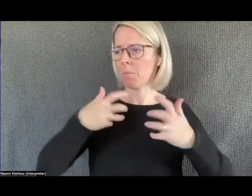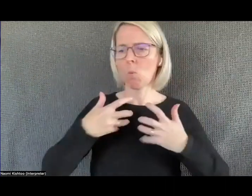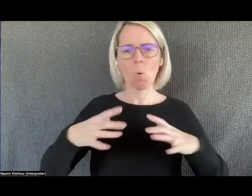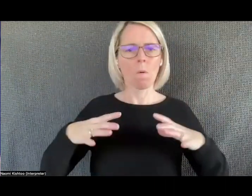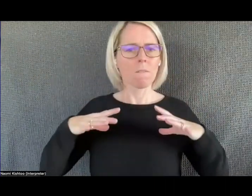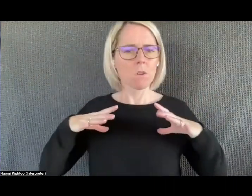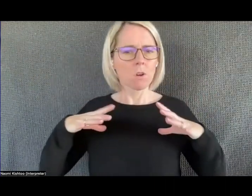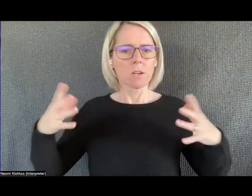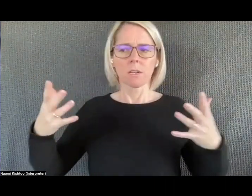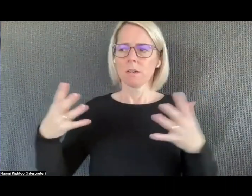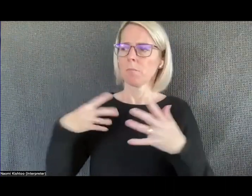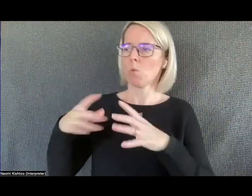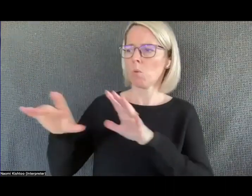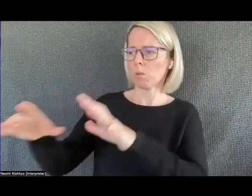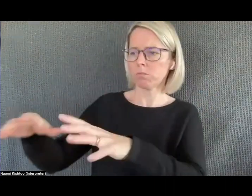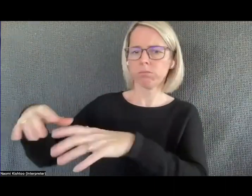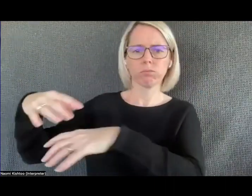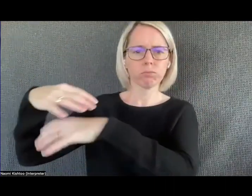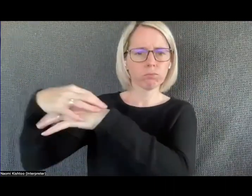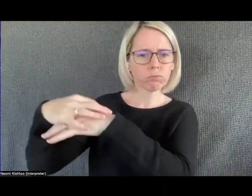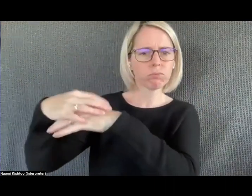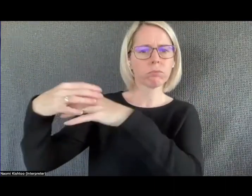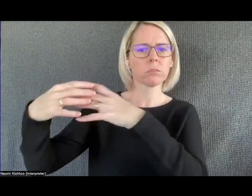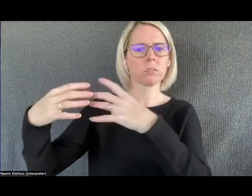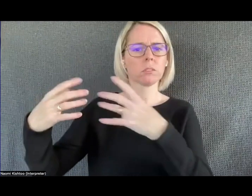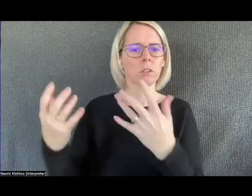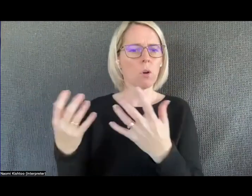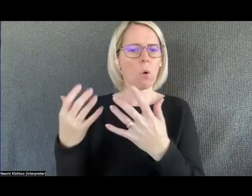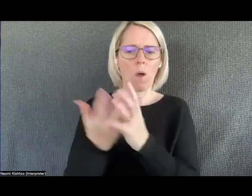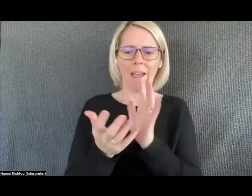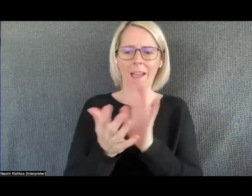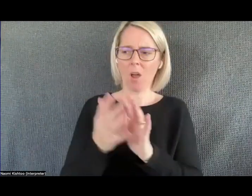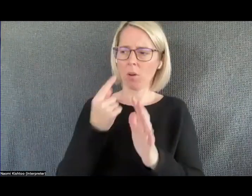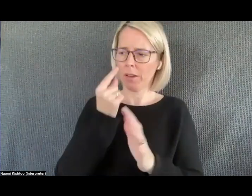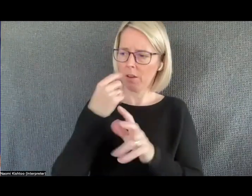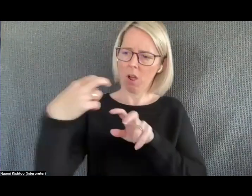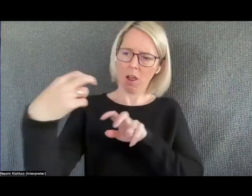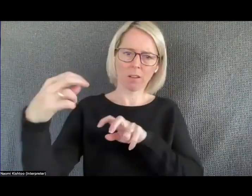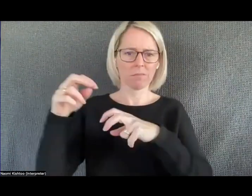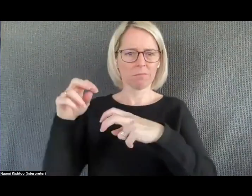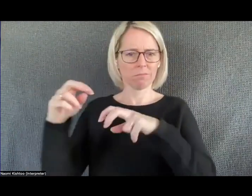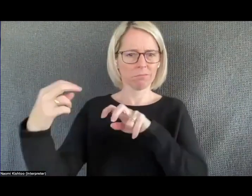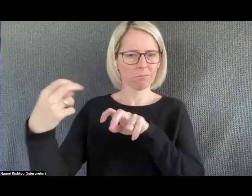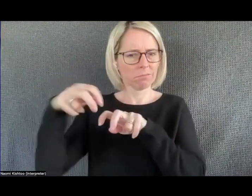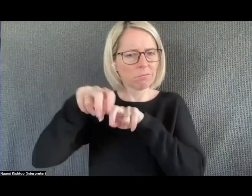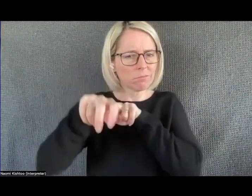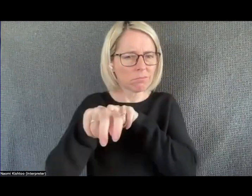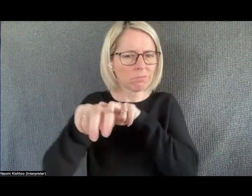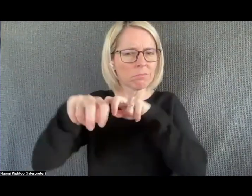you position yourself to be more in sync with them. Sometimes they might mean that